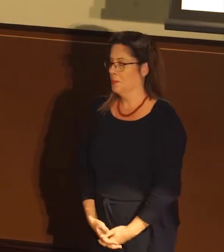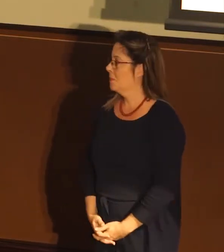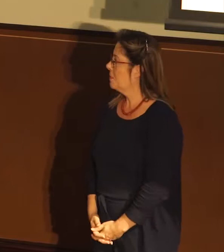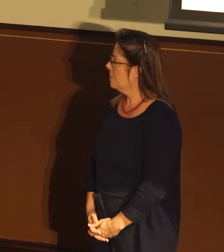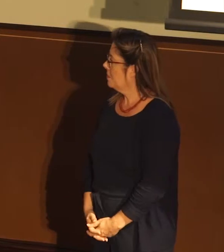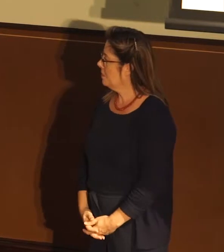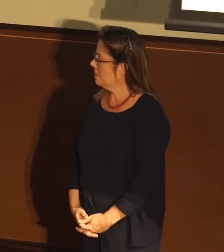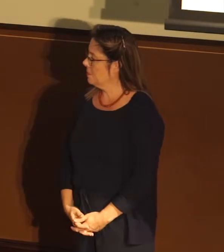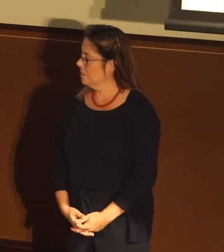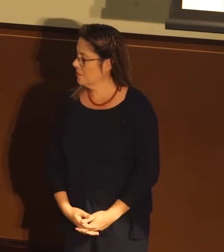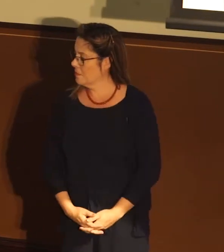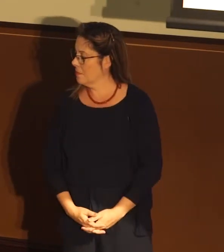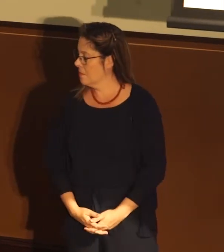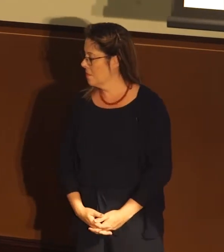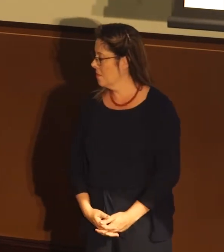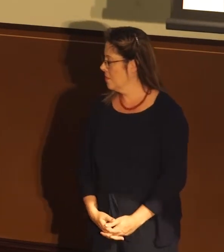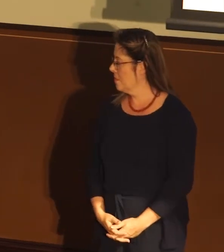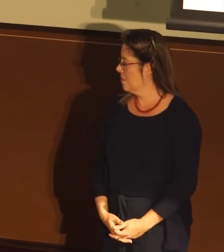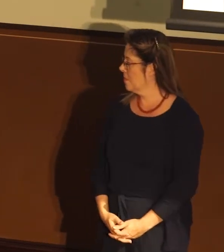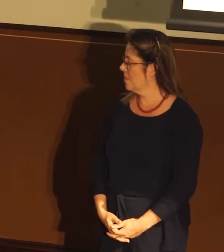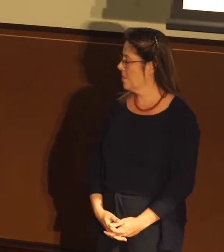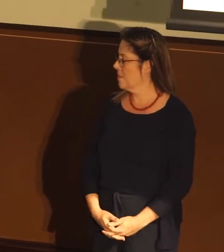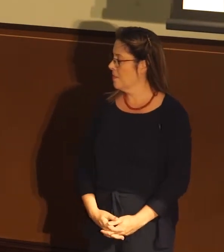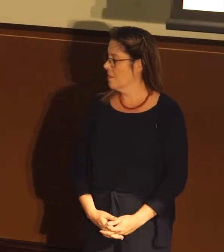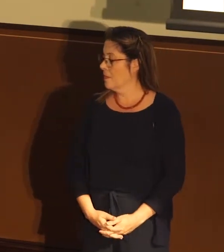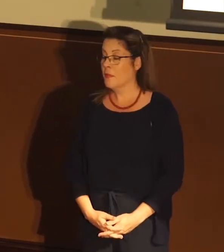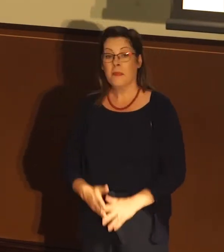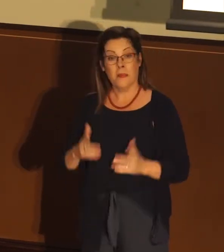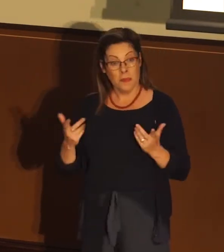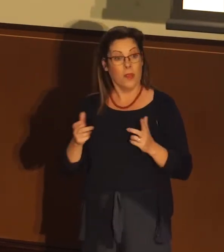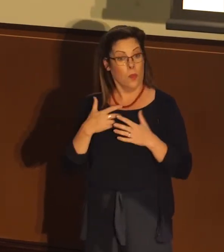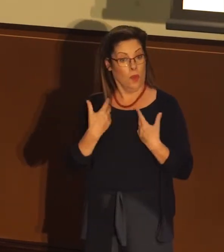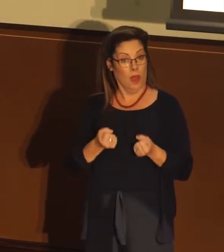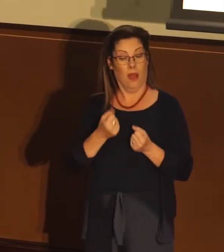Now, we also do roll out some things for our teams...